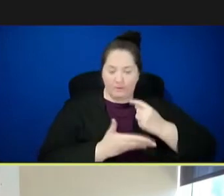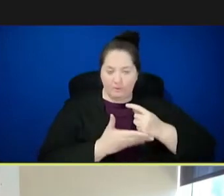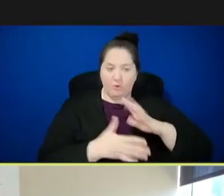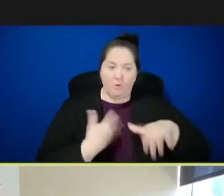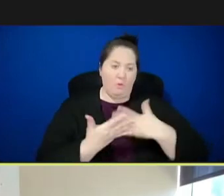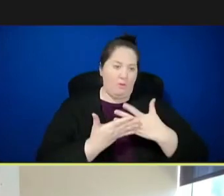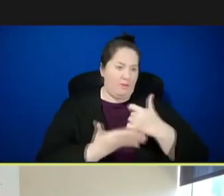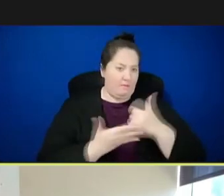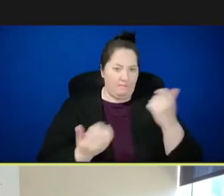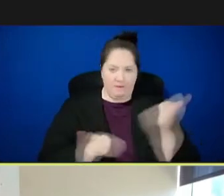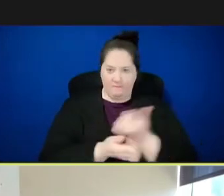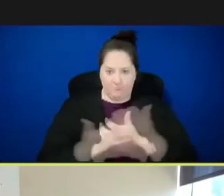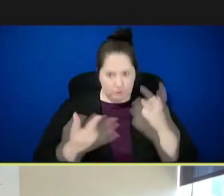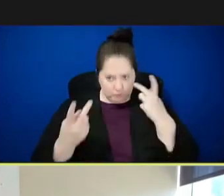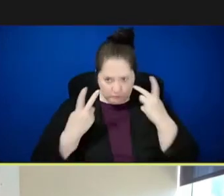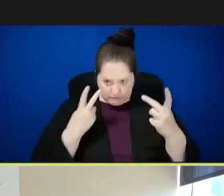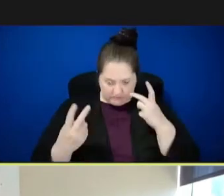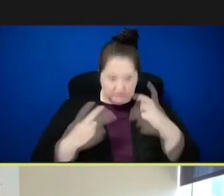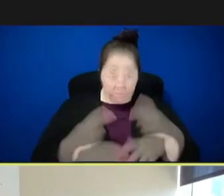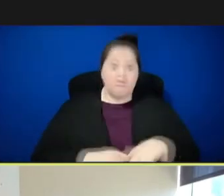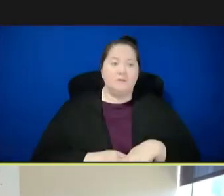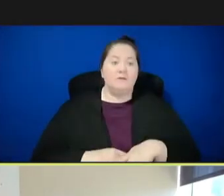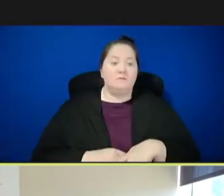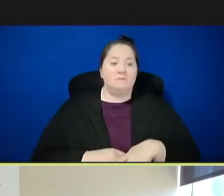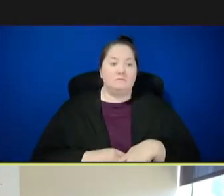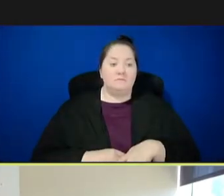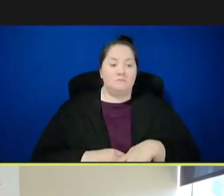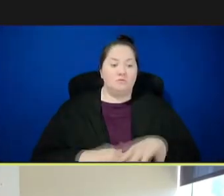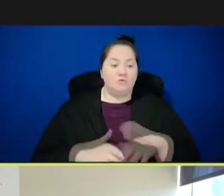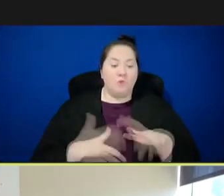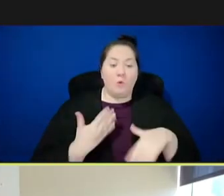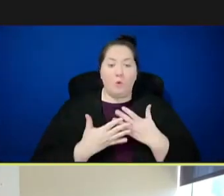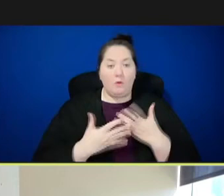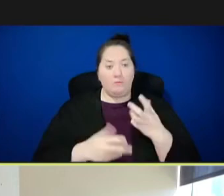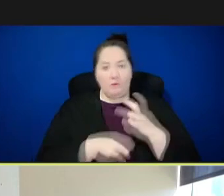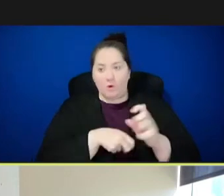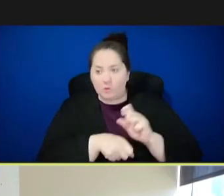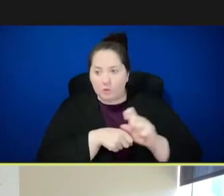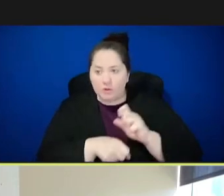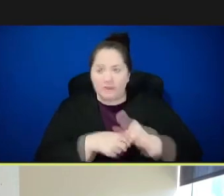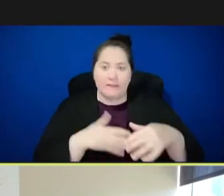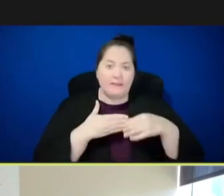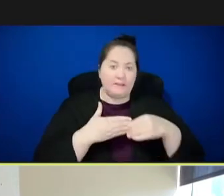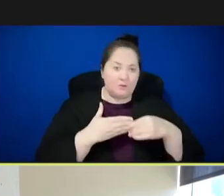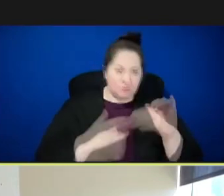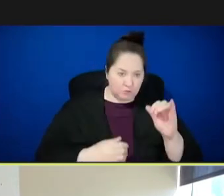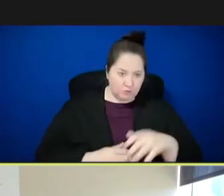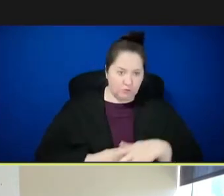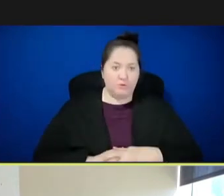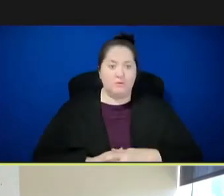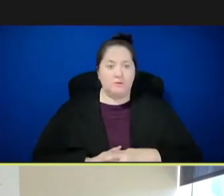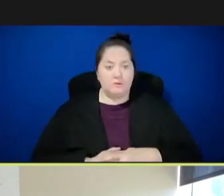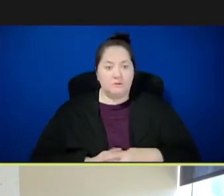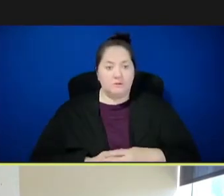that you have seen is due to all of their hard work in leadership lab. And I will stop there.